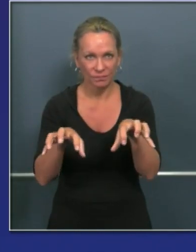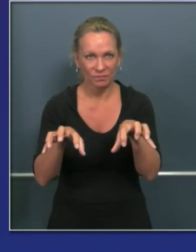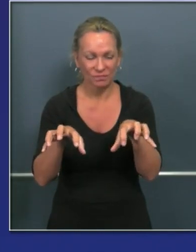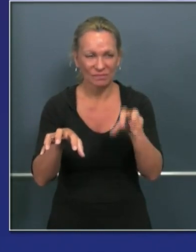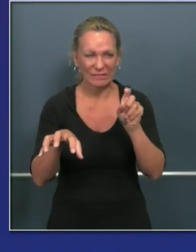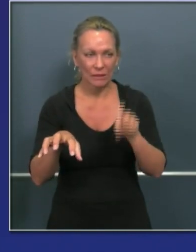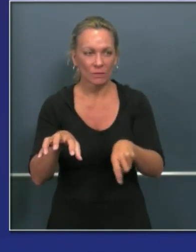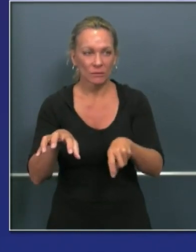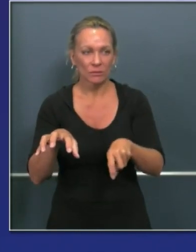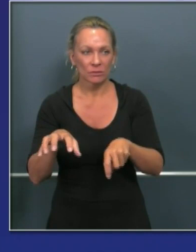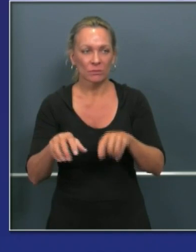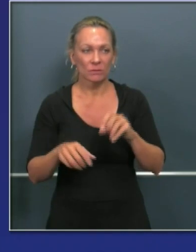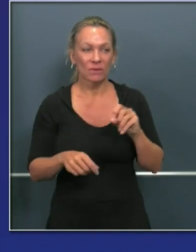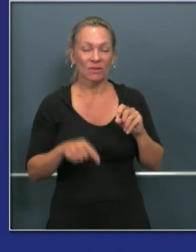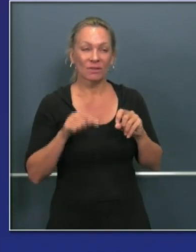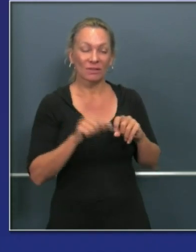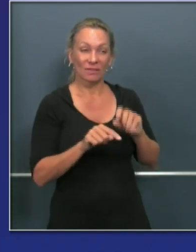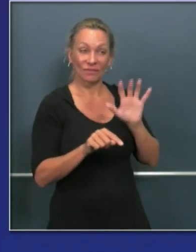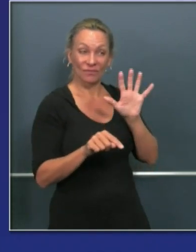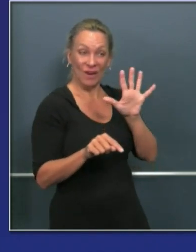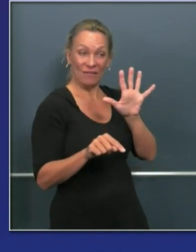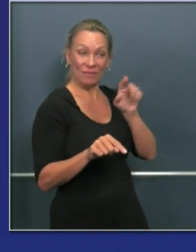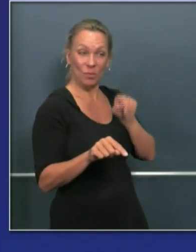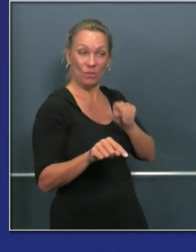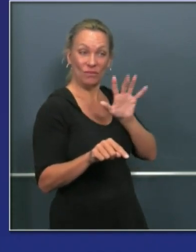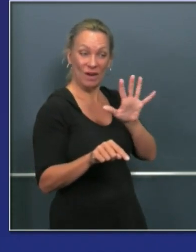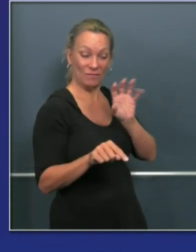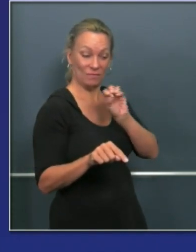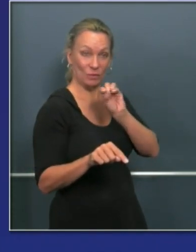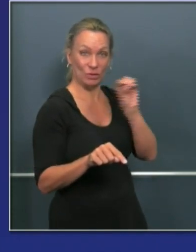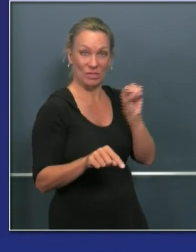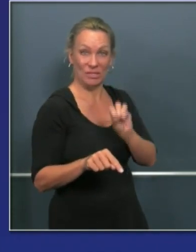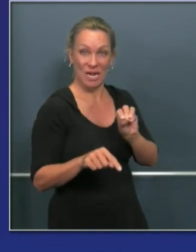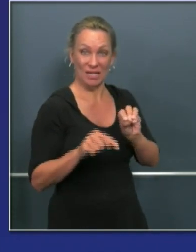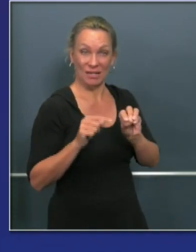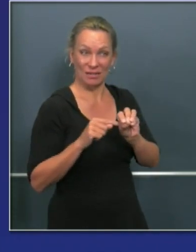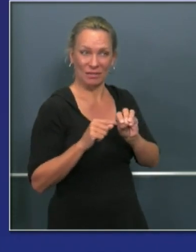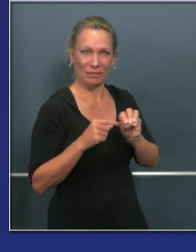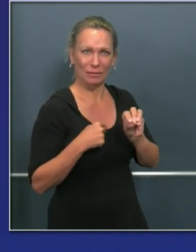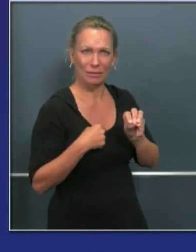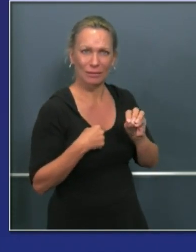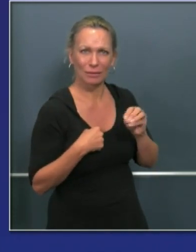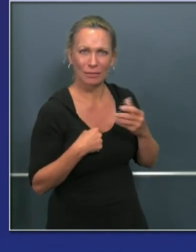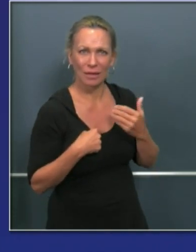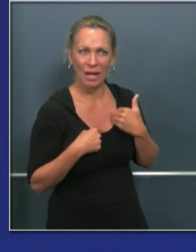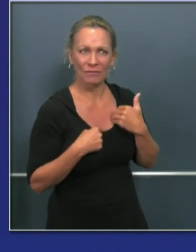COUNTIES IN THIS STATE, 5.5%. IS. OF CONCERN IT'S NOT WERE SOME OTHER STATES THAT ARE GENERALLY LIKE HEADLINES